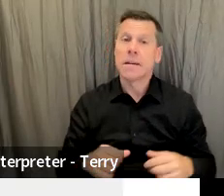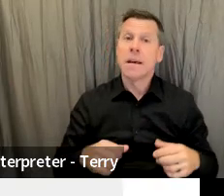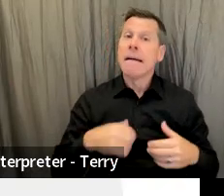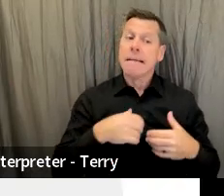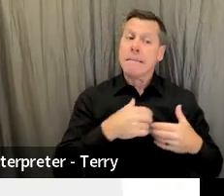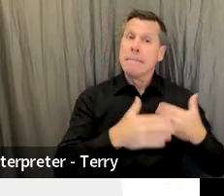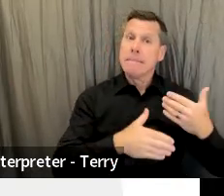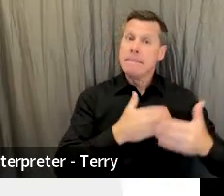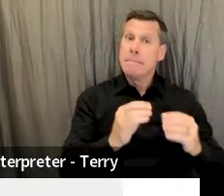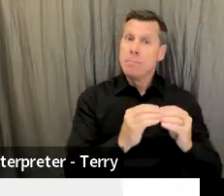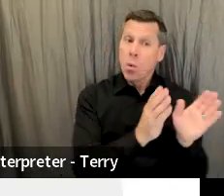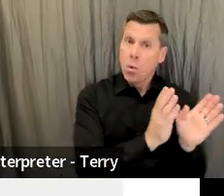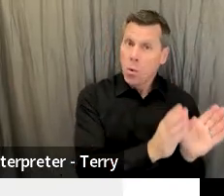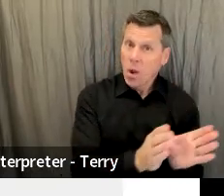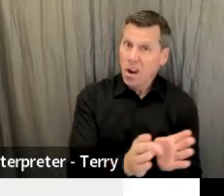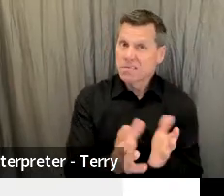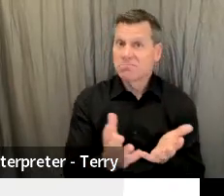And as as we started organizing things,